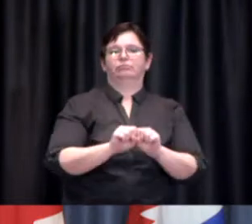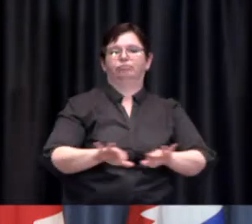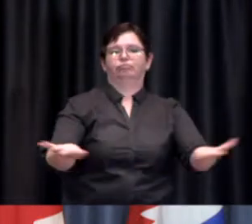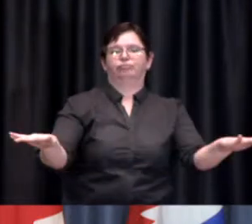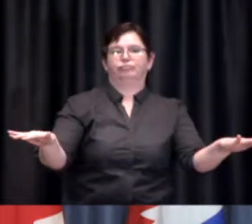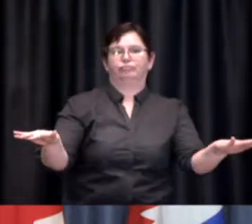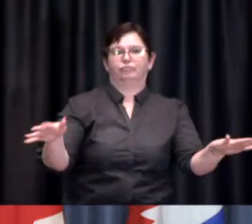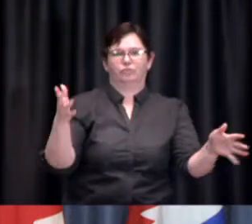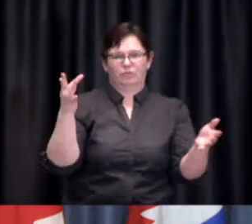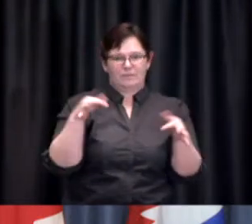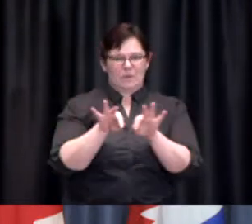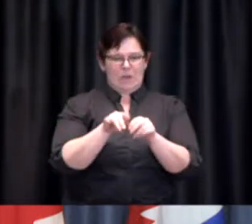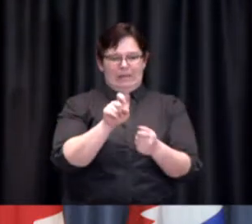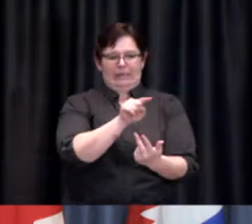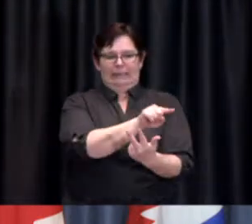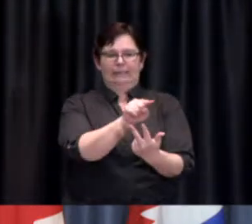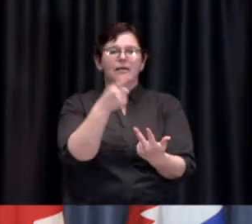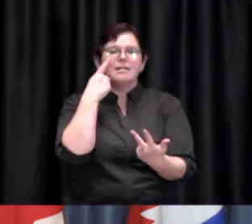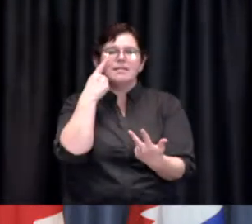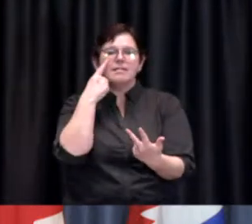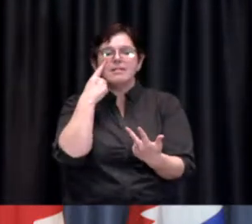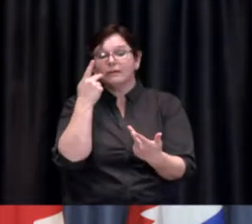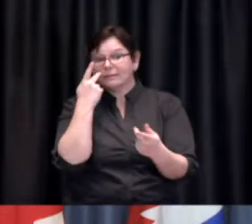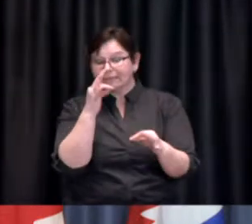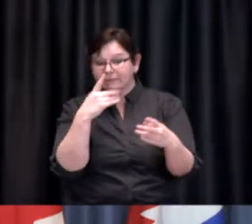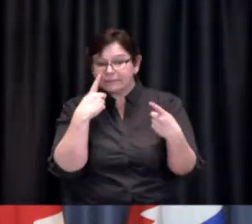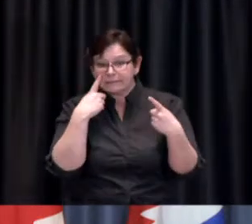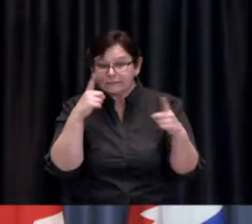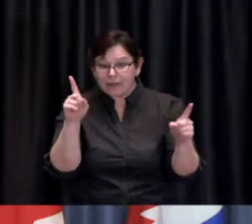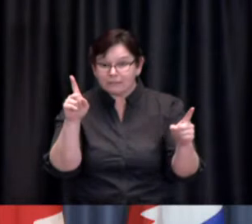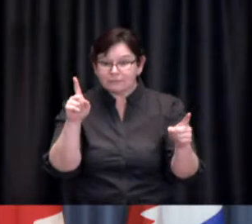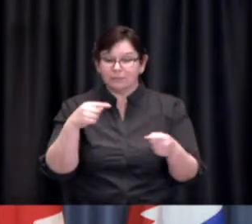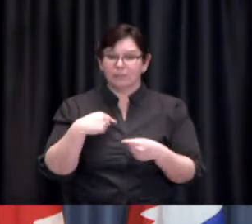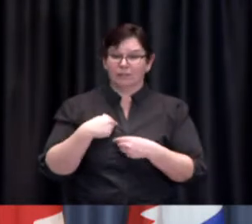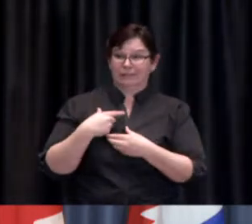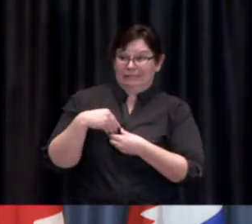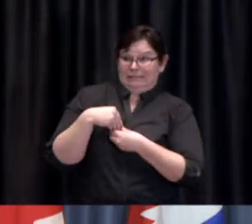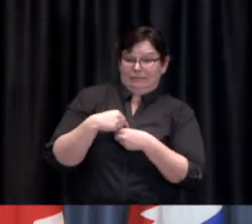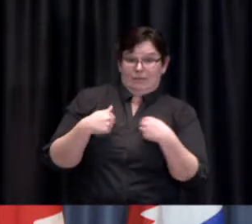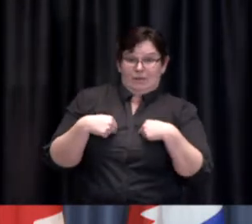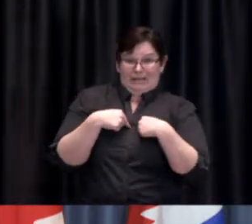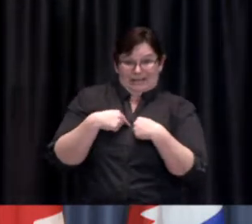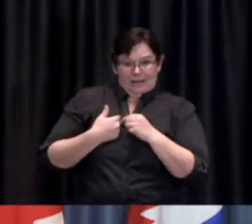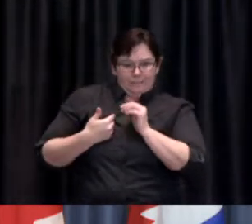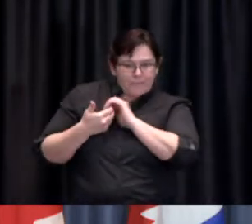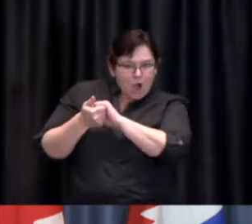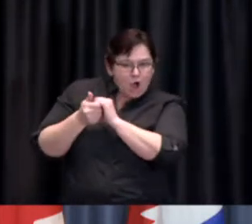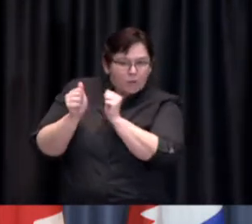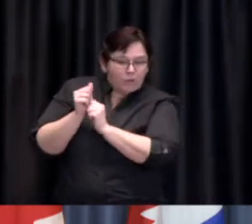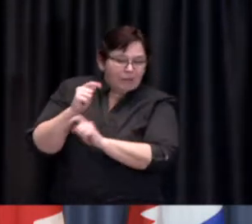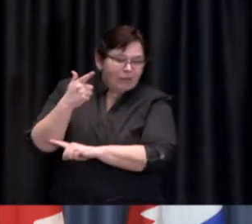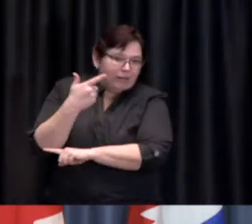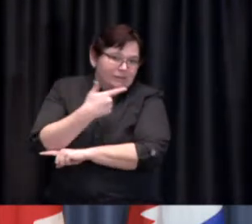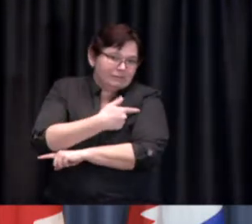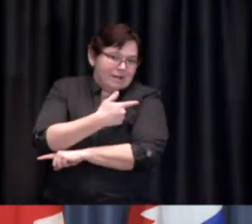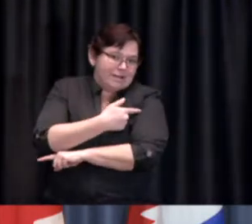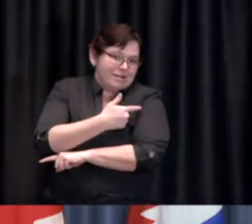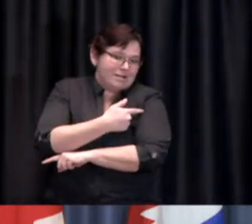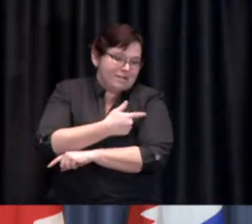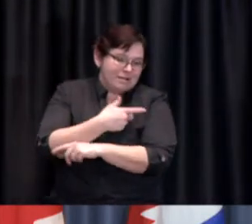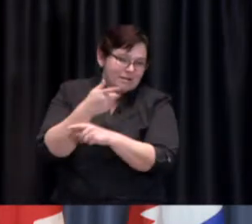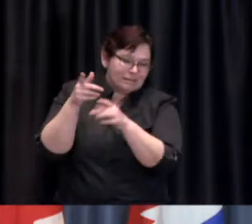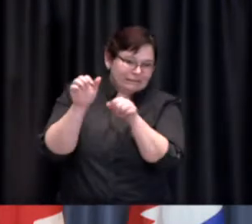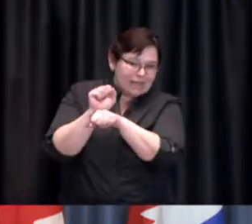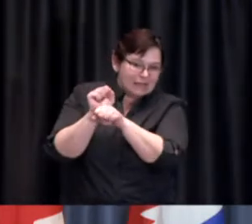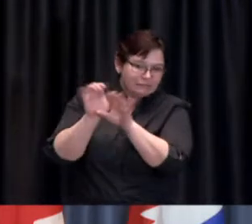Internally we all have also been key partners with the Vaccine Task Force under the leadership of Deputy Chief Jessup